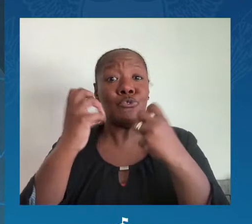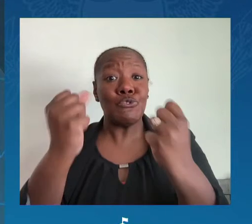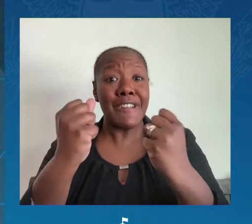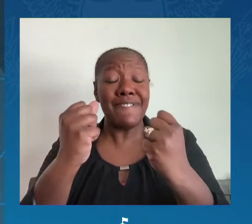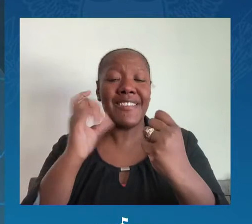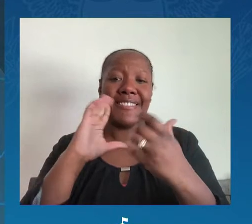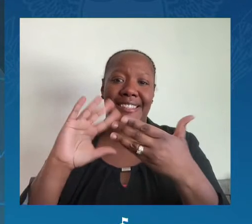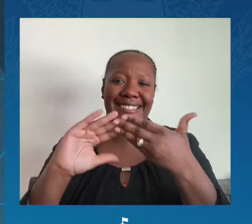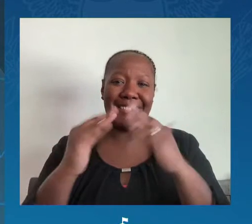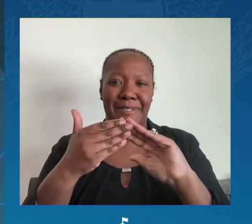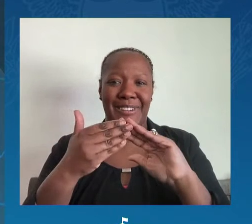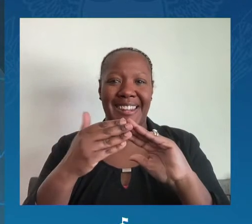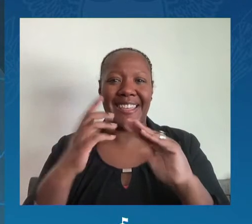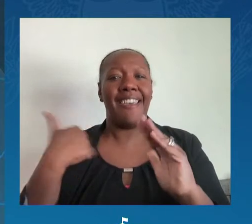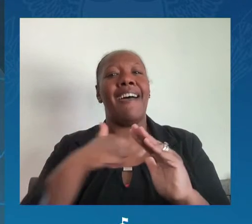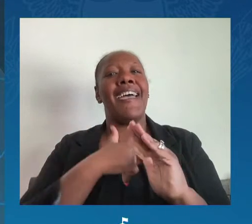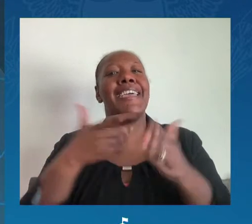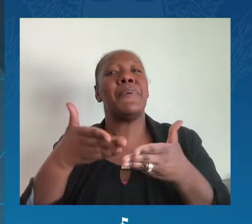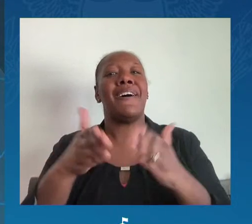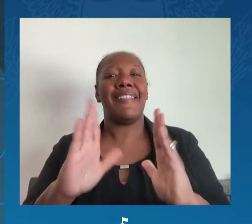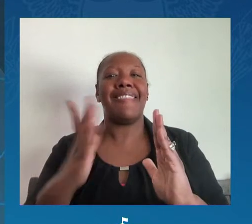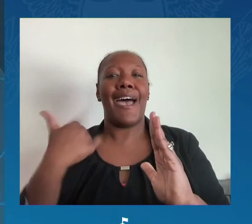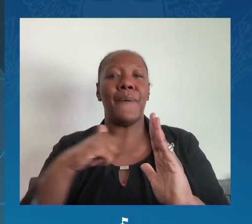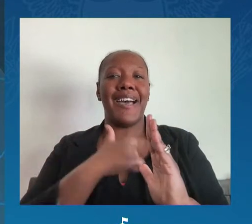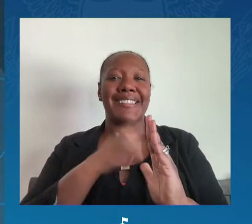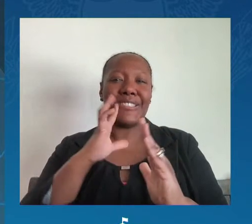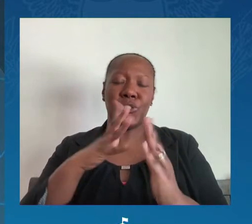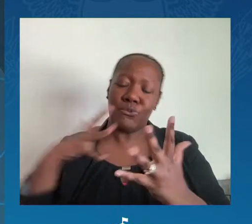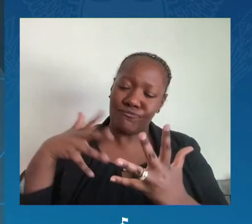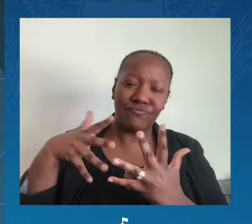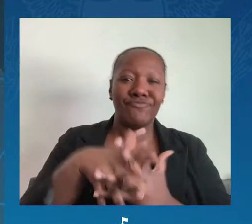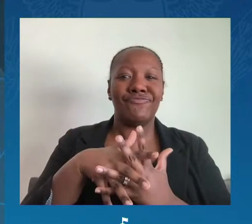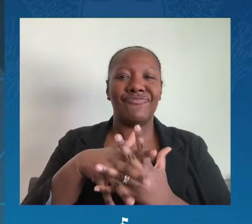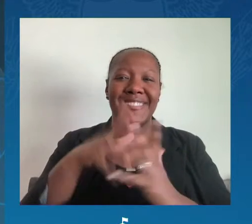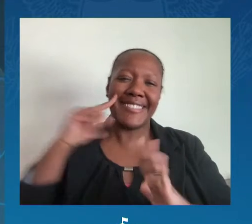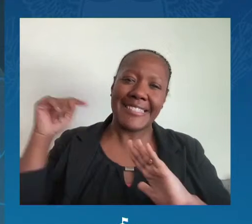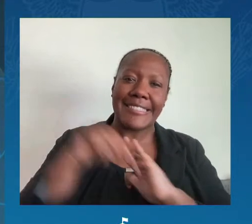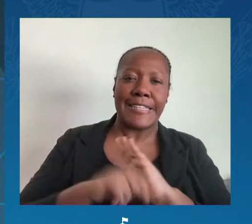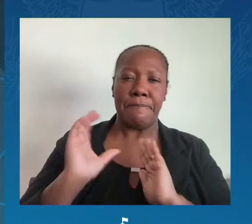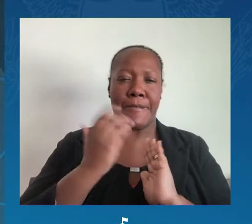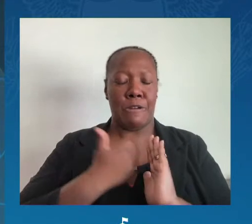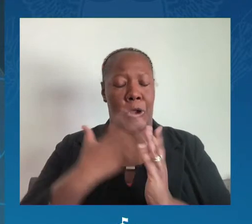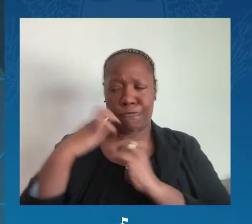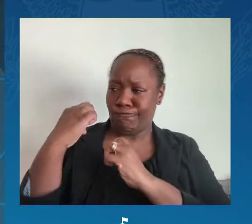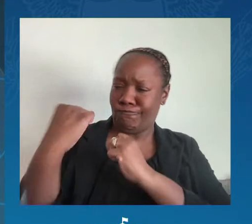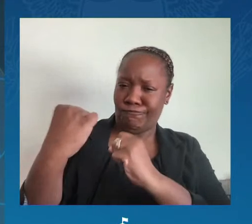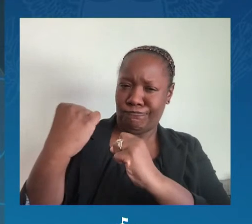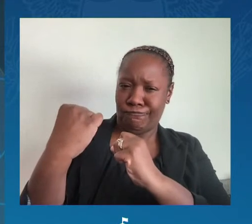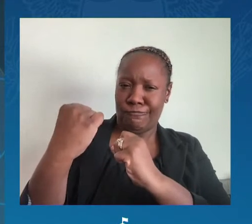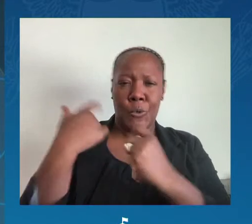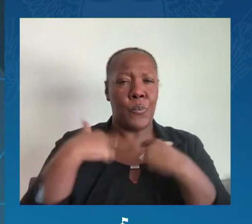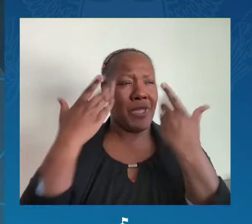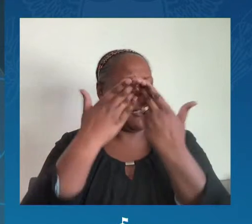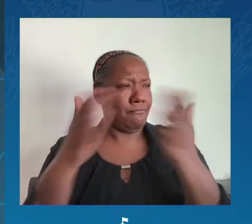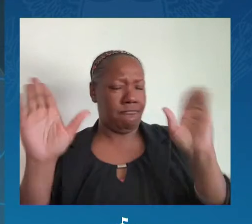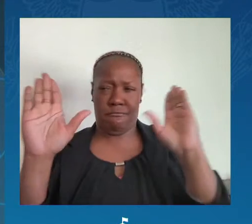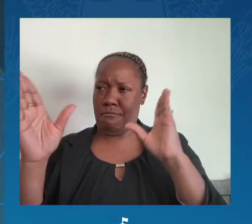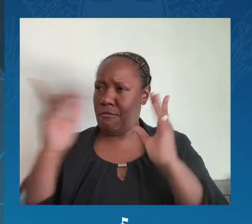one allows us to cement and deepen the ties. In doing so, we exchange openly and freely about challenges, and I'm aware of the multiple shocks